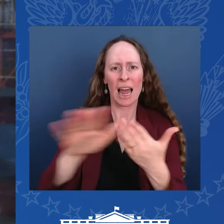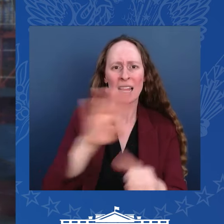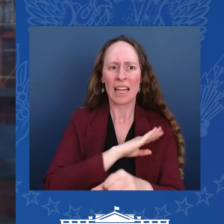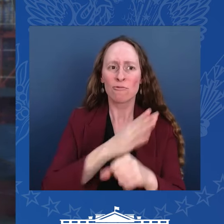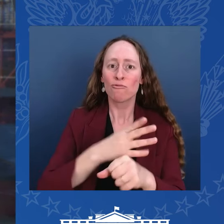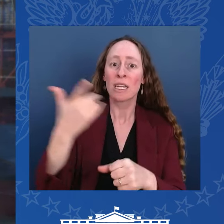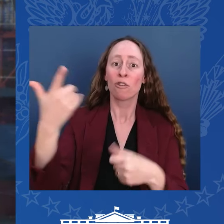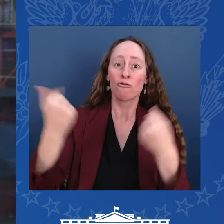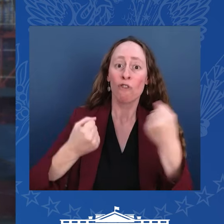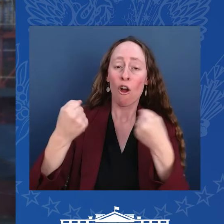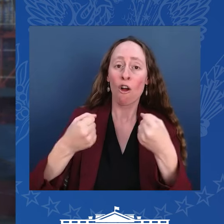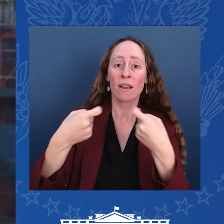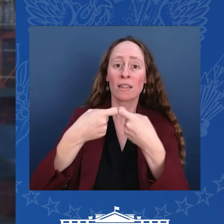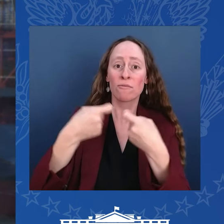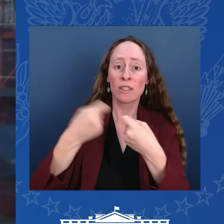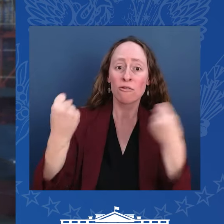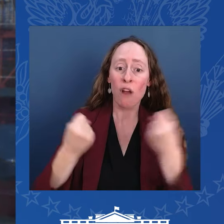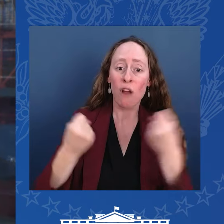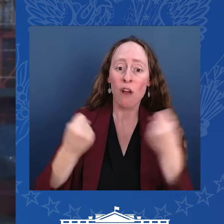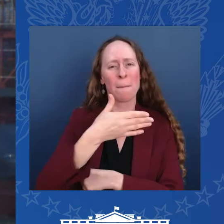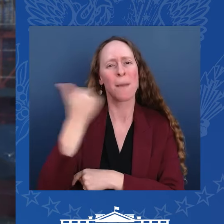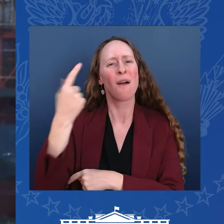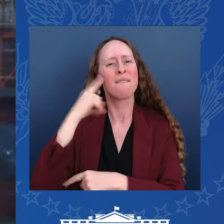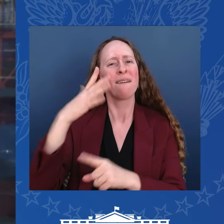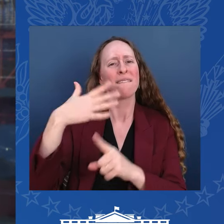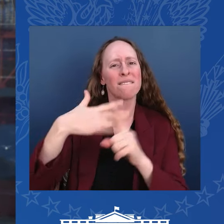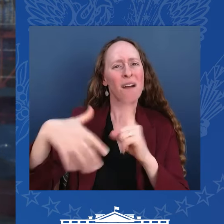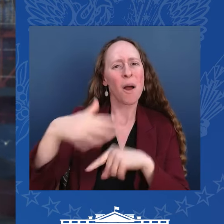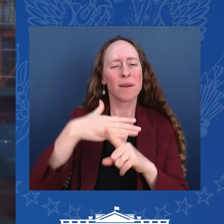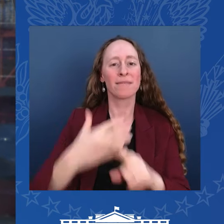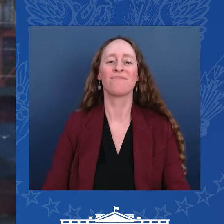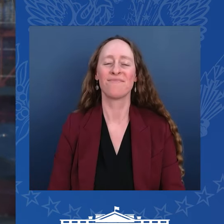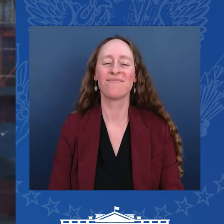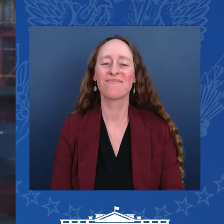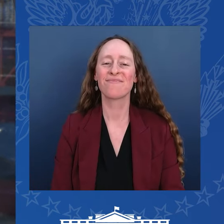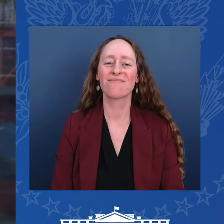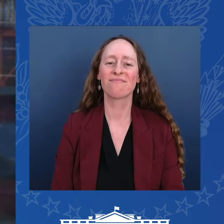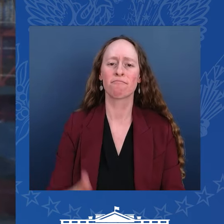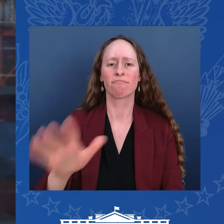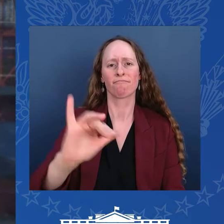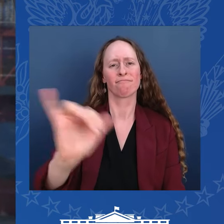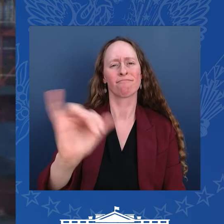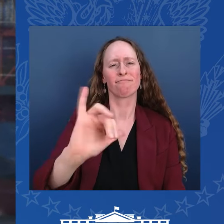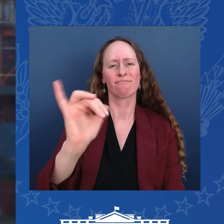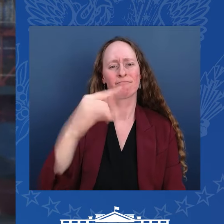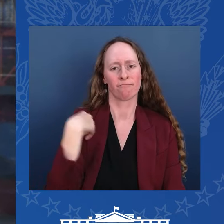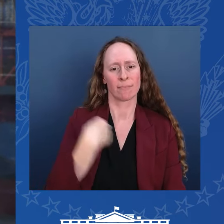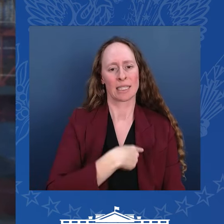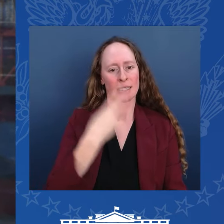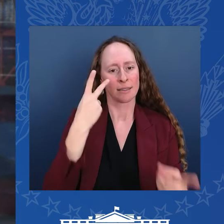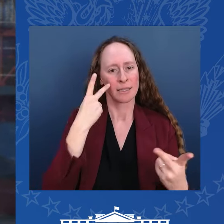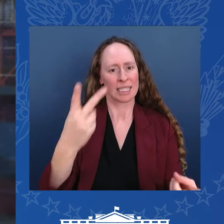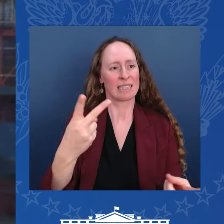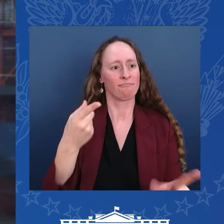But, you know what it's also good for? The people who are rebuilding the grid. The people who will be installing the equipment,